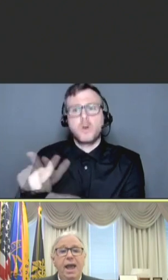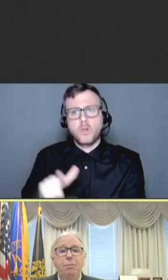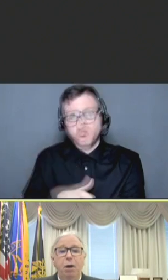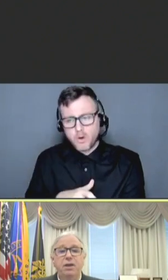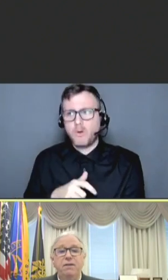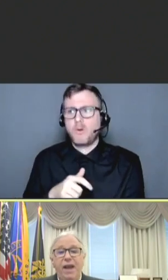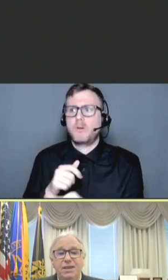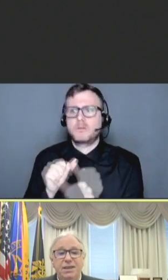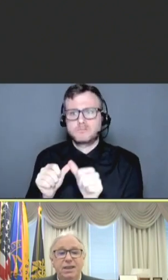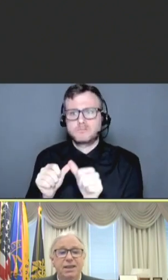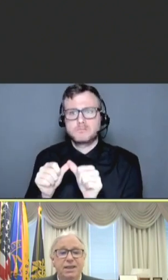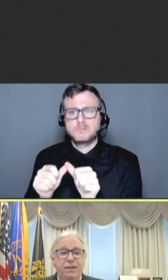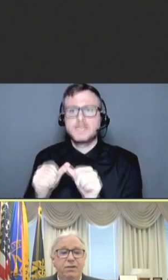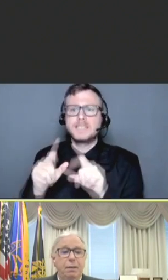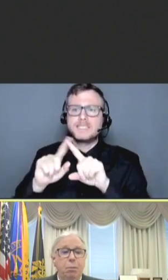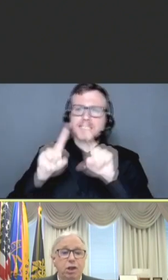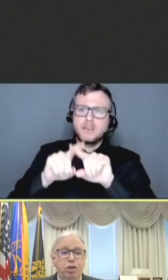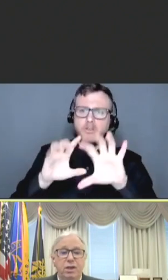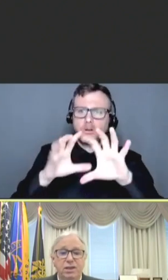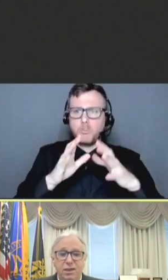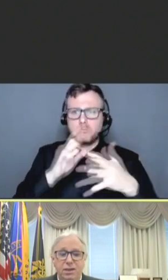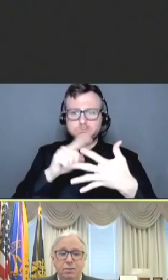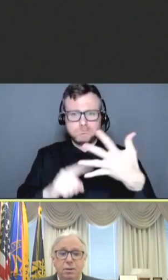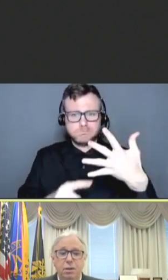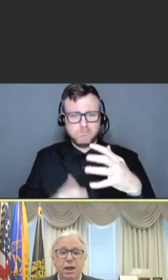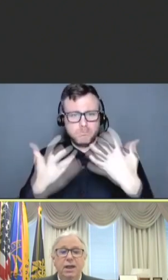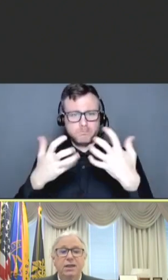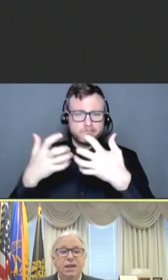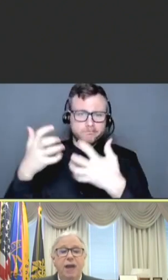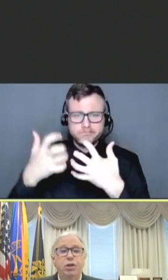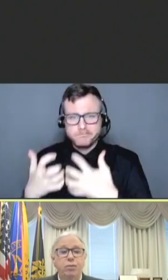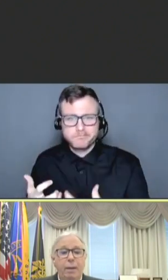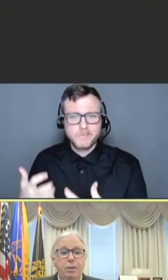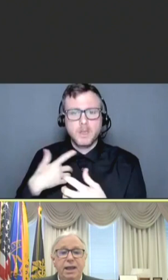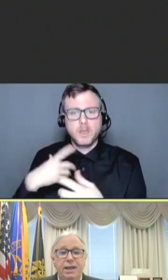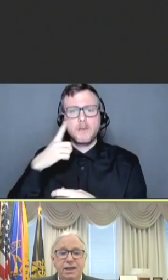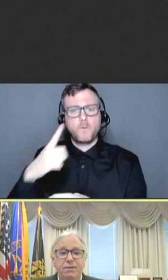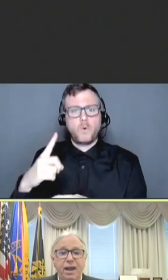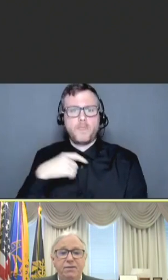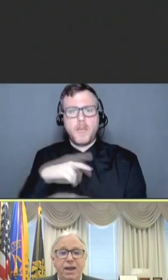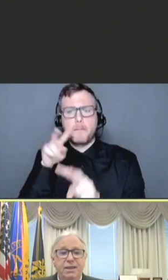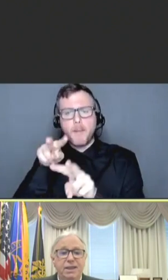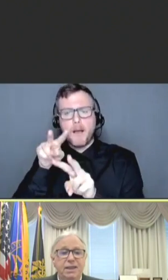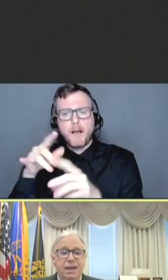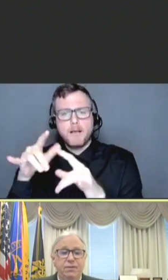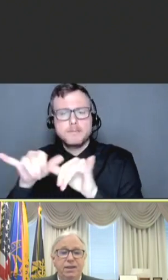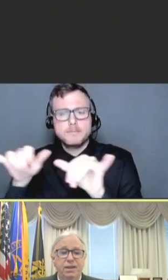and multifaceted safety monitoring system, designed to rapidly identify vaccine safety